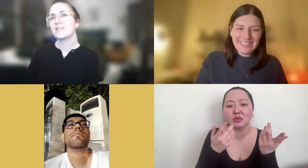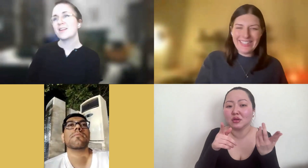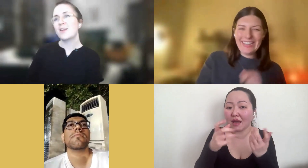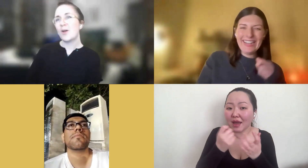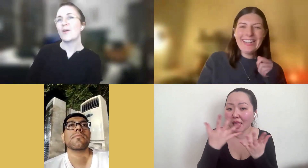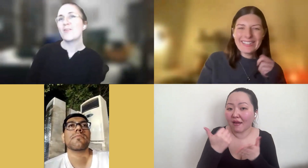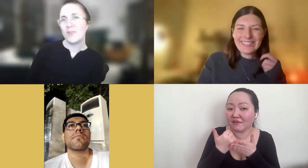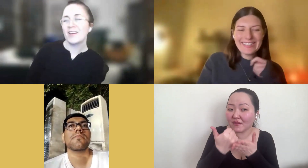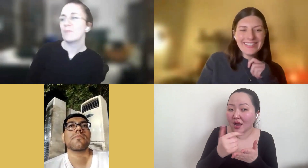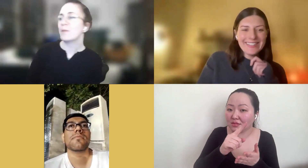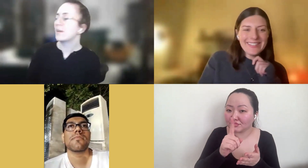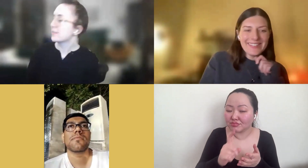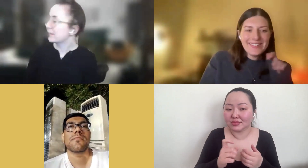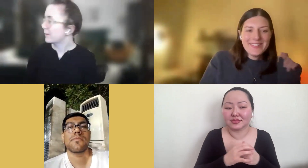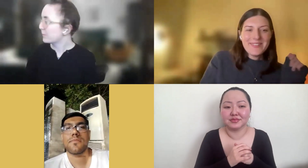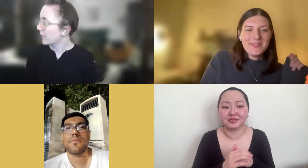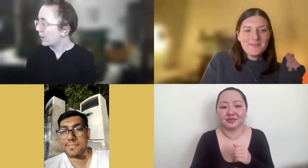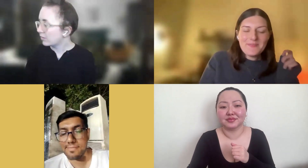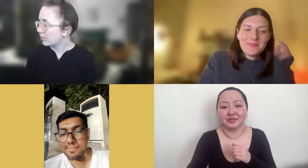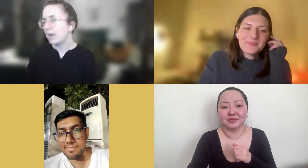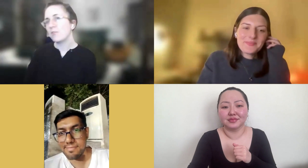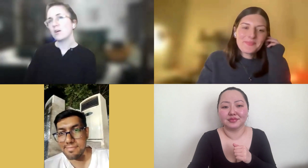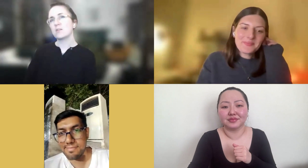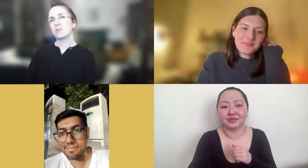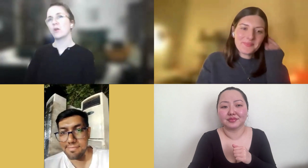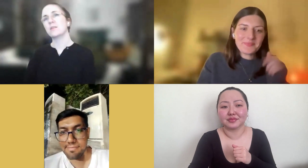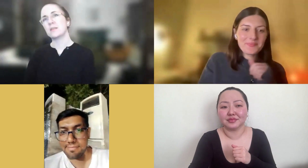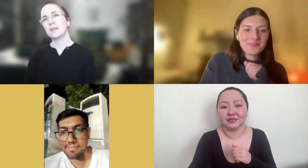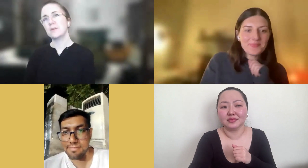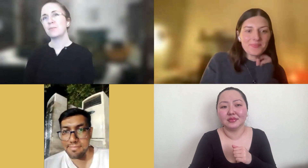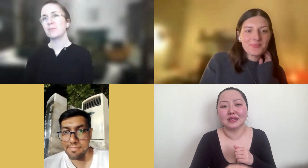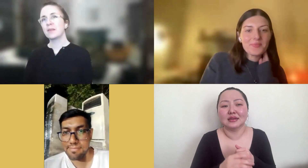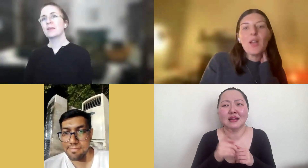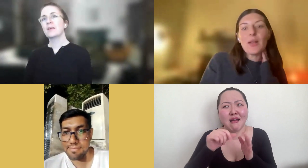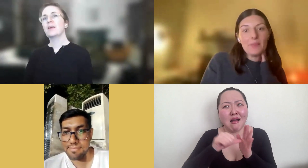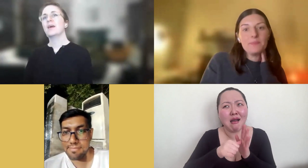It is fine. I don't know how to answer it honestly.